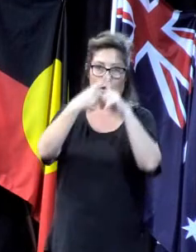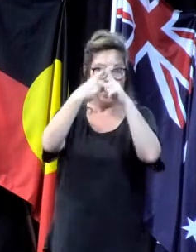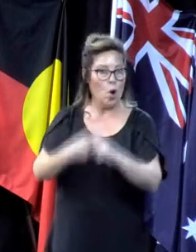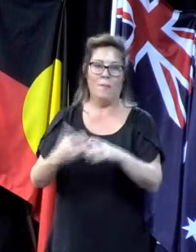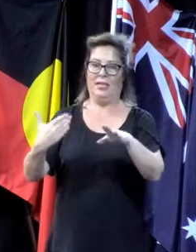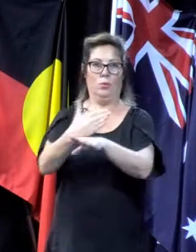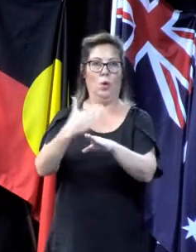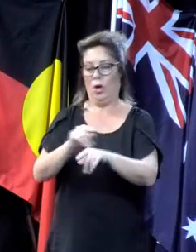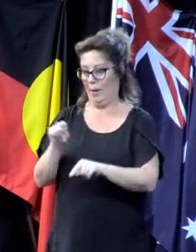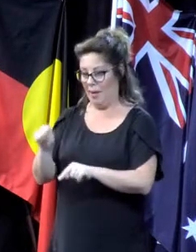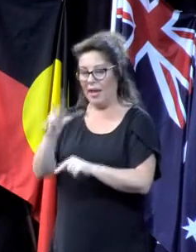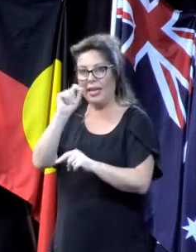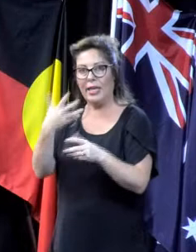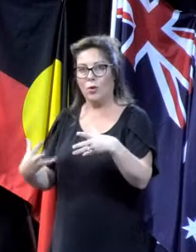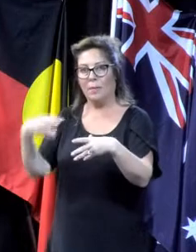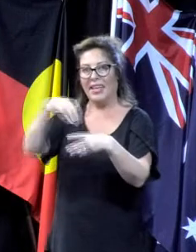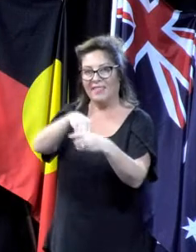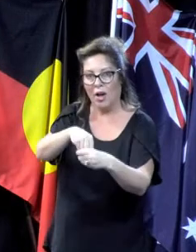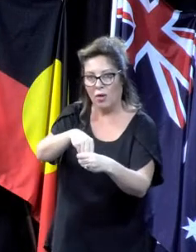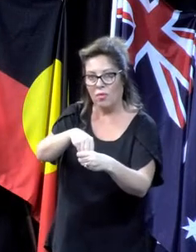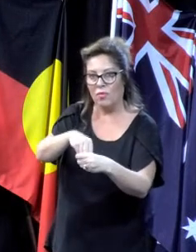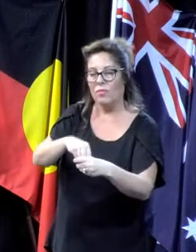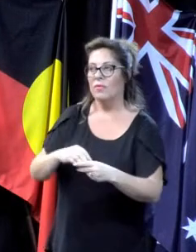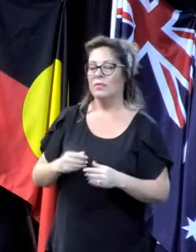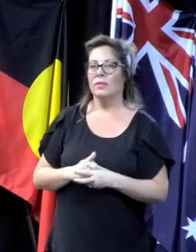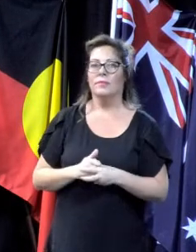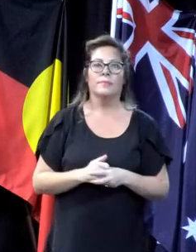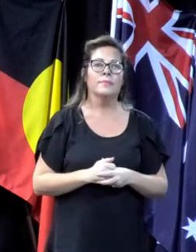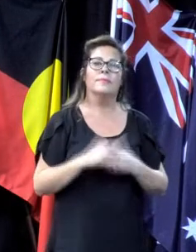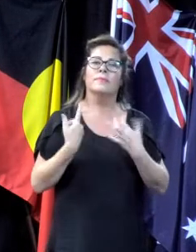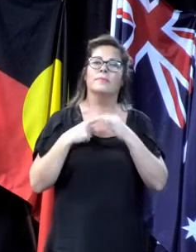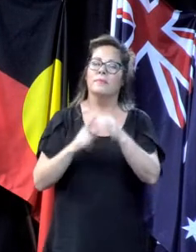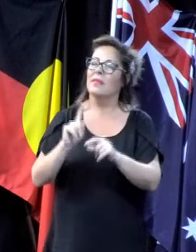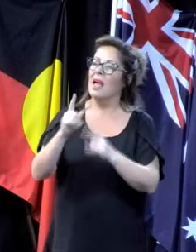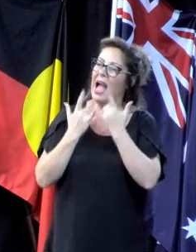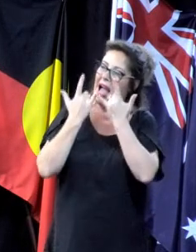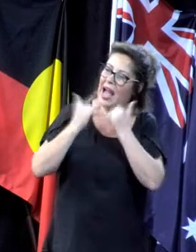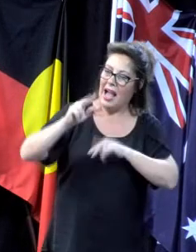What about the assessment process for students? How does that work in the case of a student that can't -